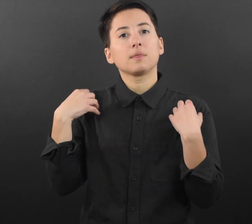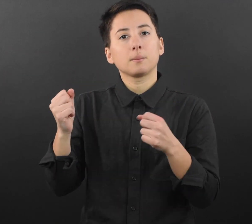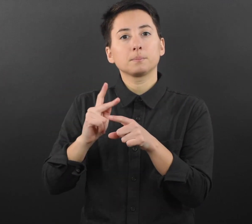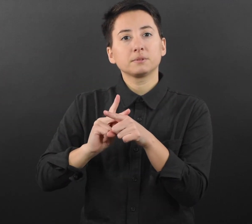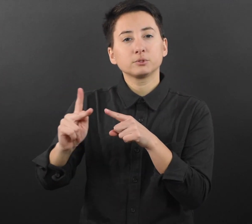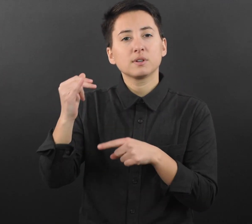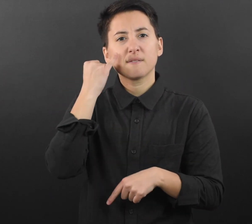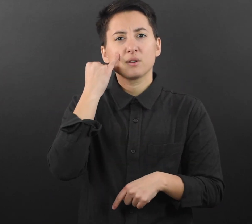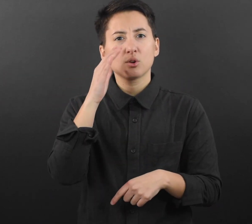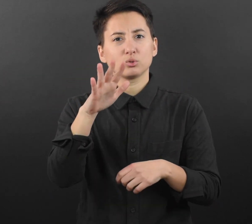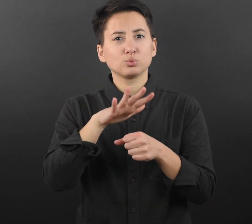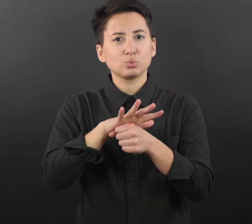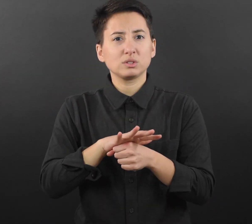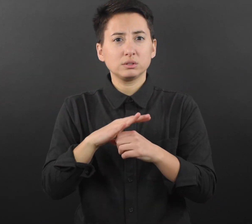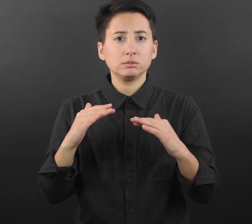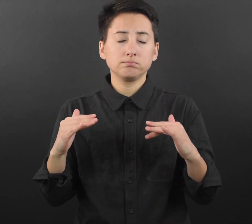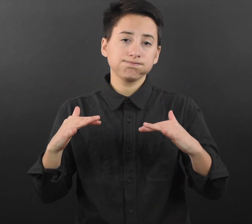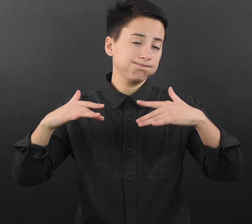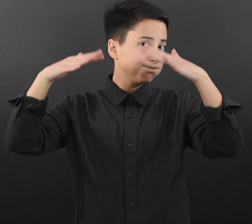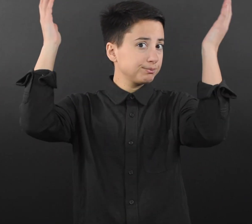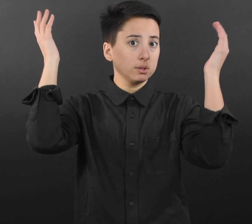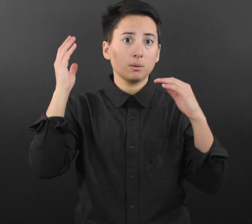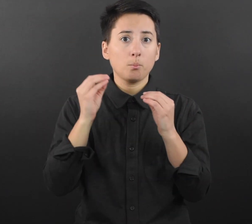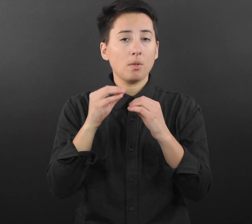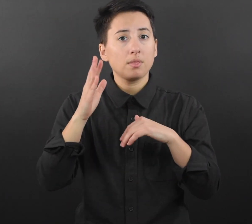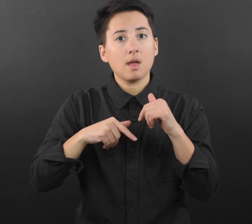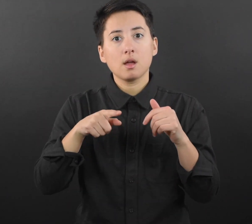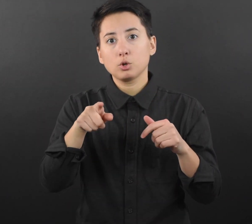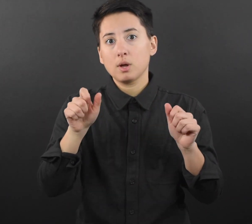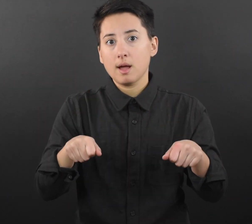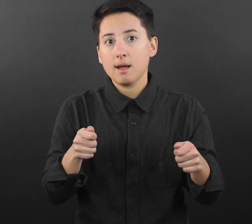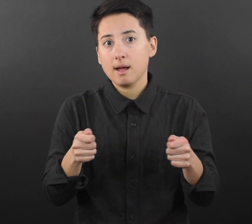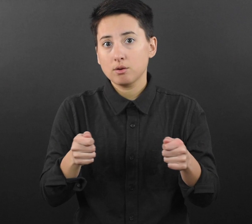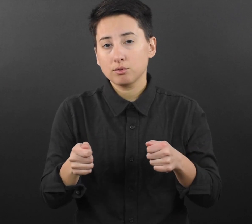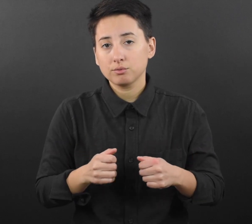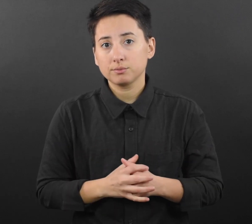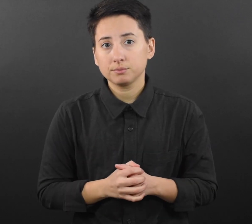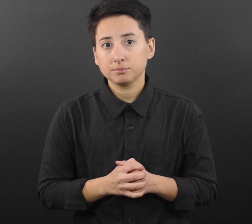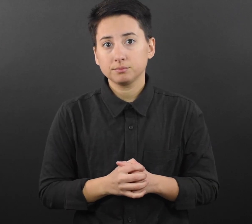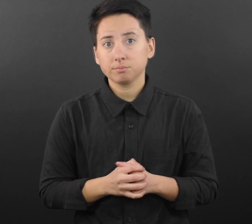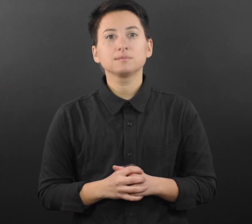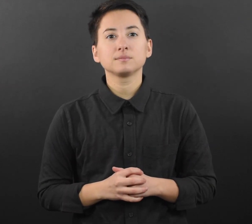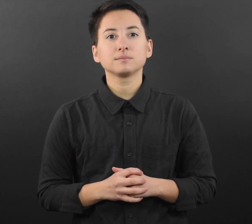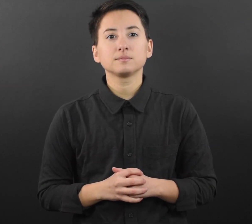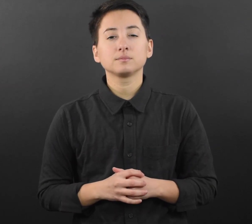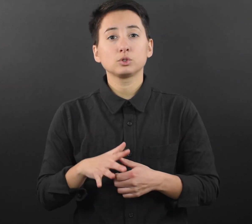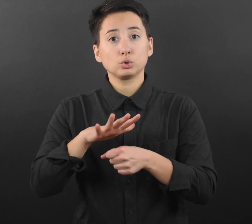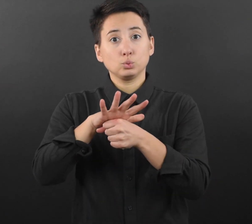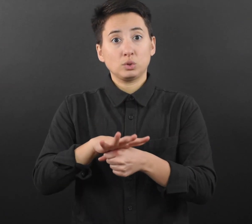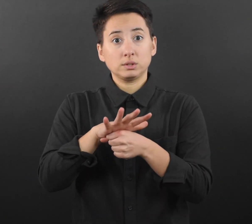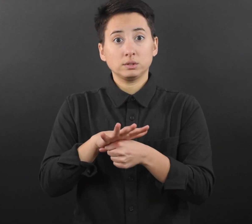professional if your stress level seems like more than you can handle. •  Connect with a free, trained crisis counselor 24/7, every day of the year at the Disaster Distress Helpline: 800-985-5990, or text TalkWithUs to 66746. Calls are private. Counselors are multilingual. Connect